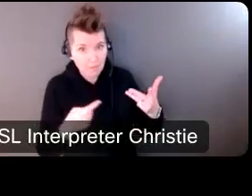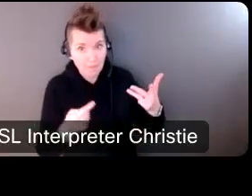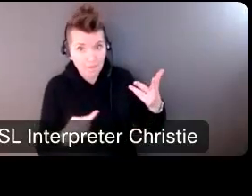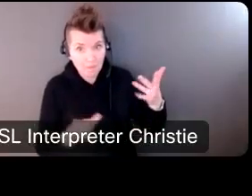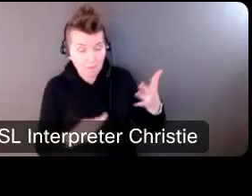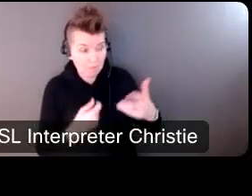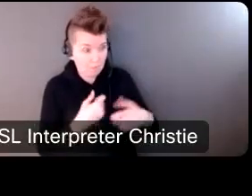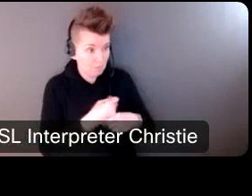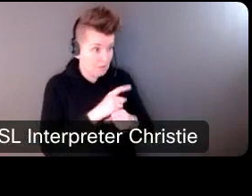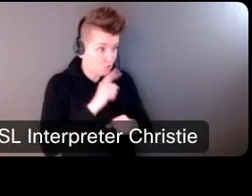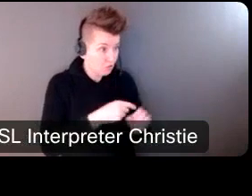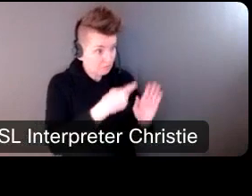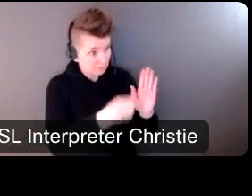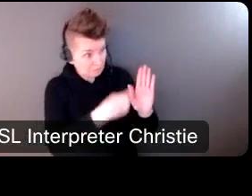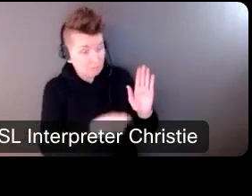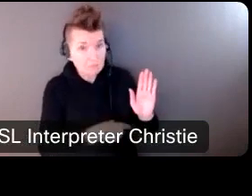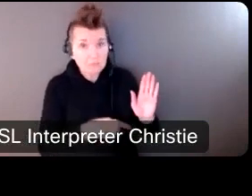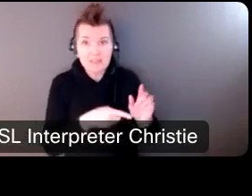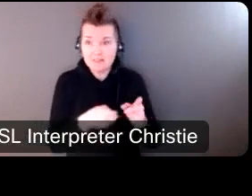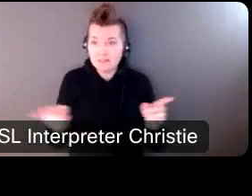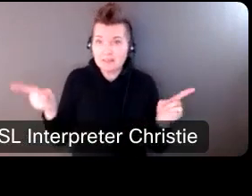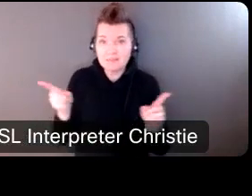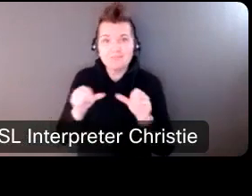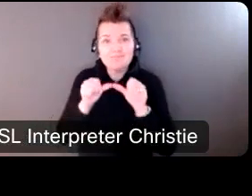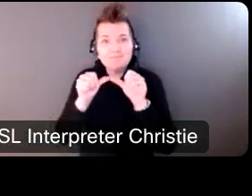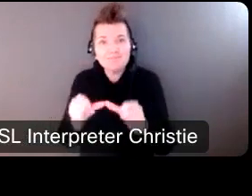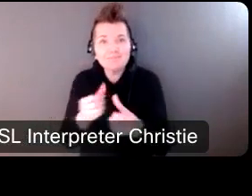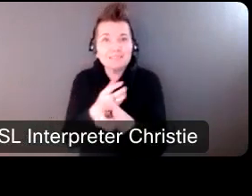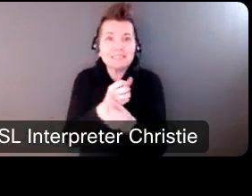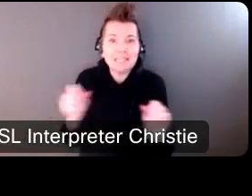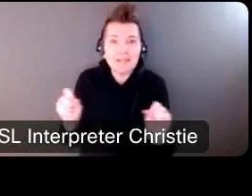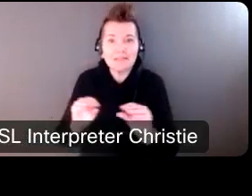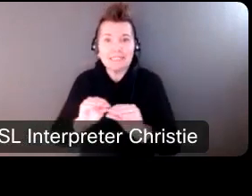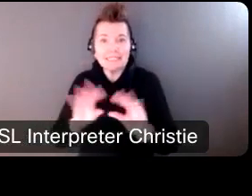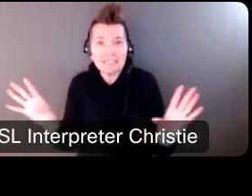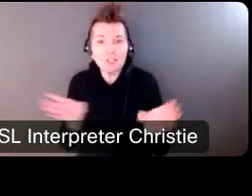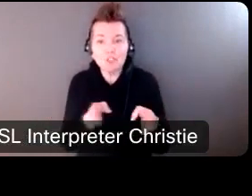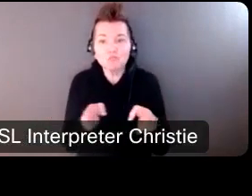safe, well-marked, accessible routes for both pedestrians and cyclists.